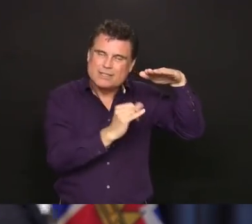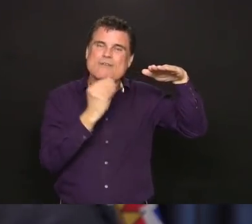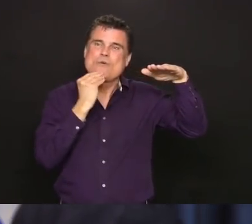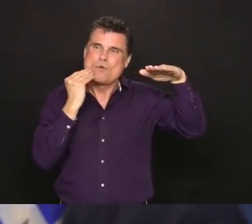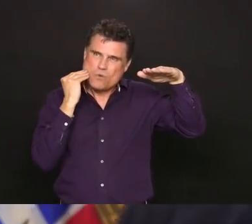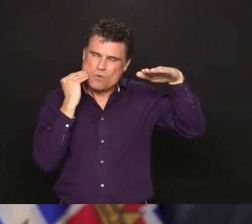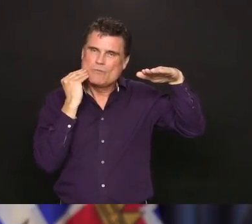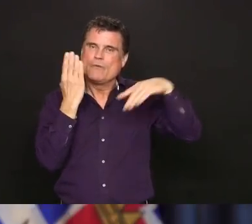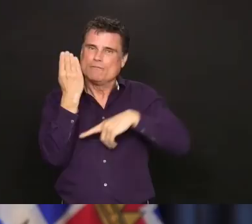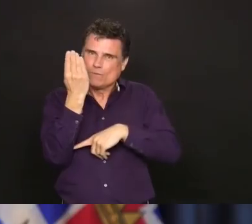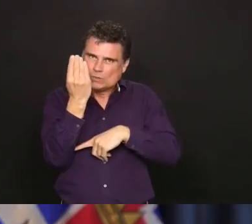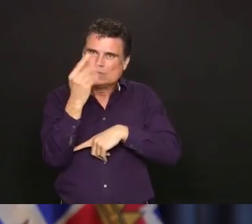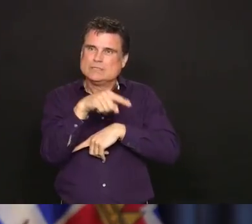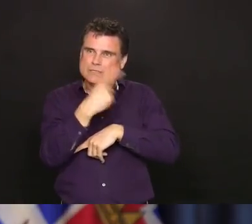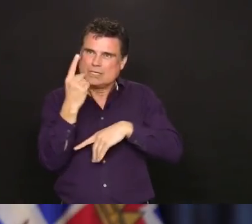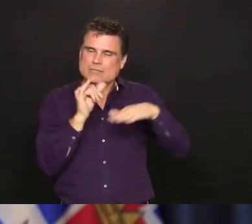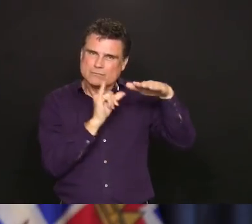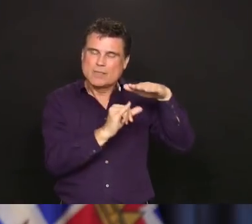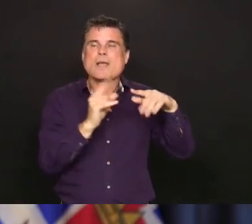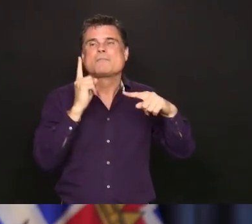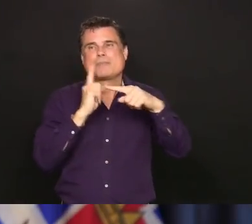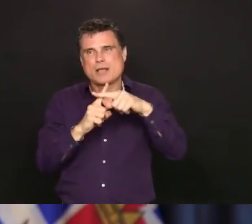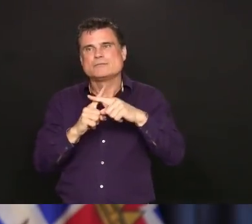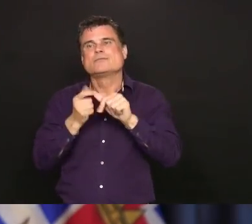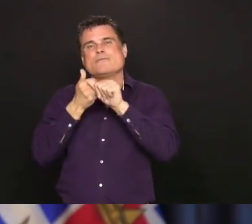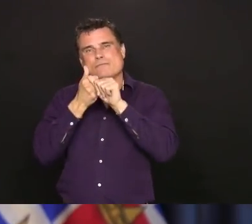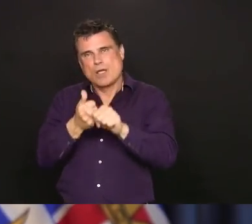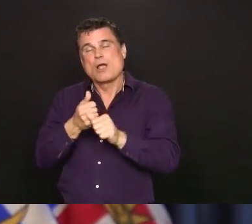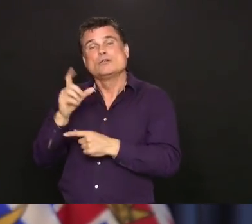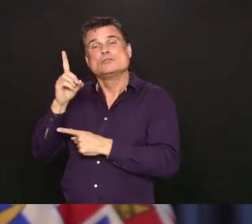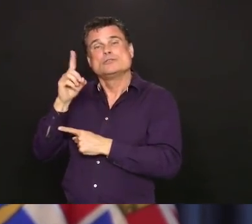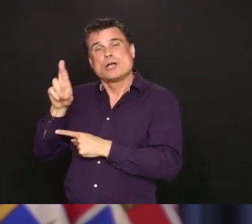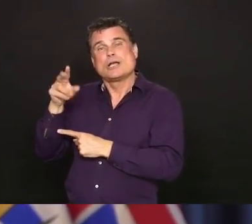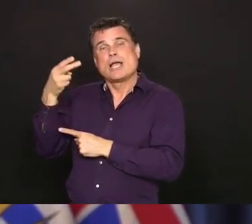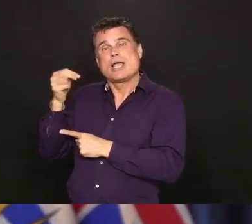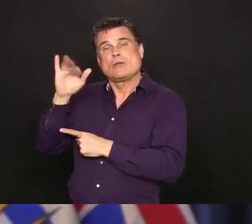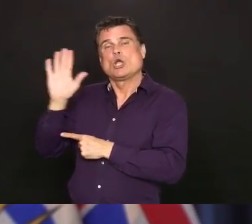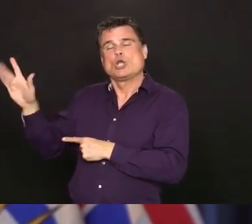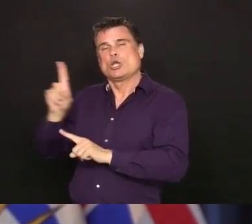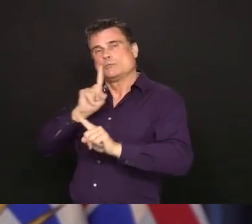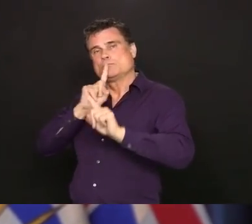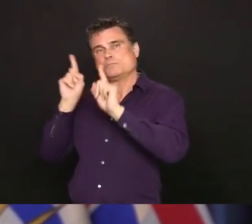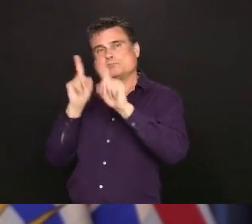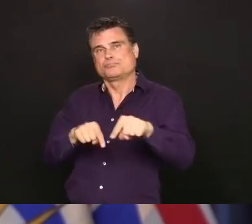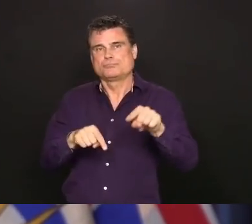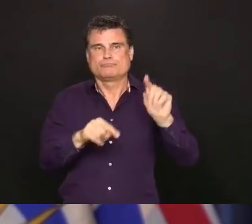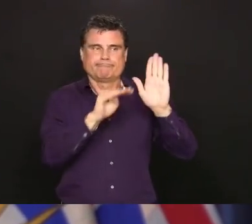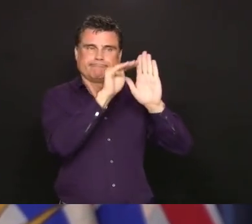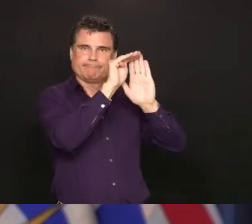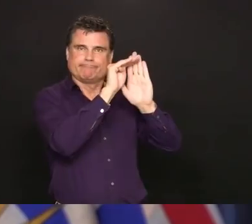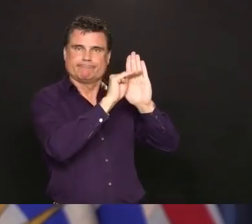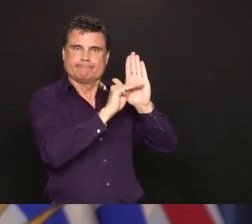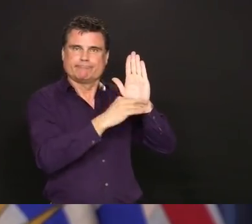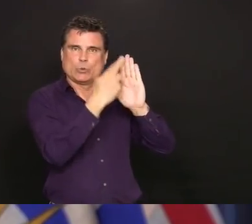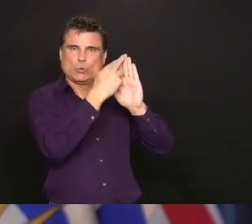things Dr Henry advises and of course are part of Dr Henry's Dr Henry's provincial health orders. Patrick Johnson, post-media.